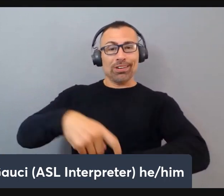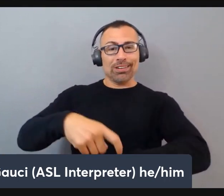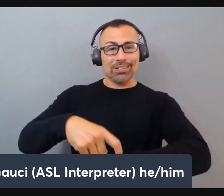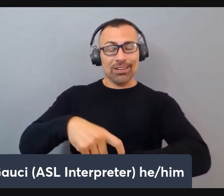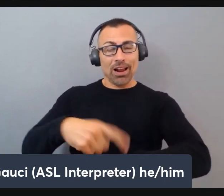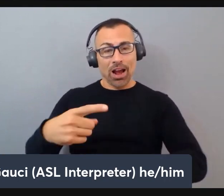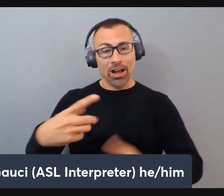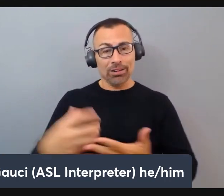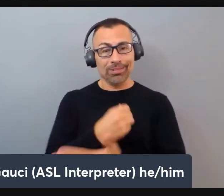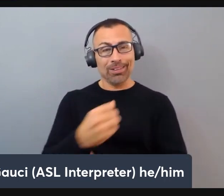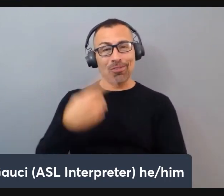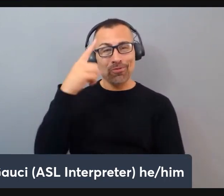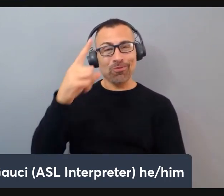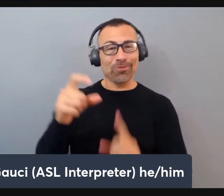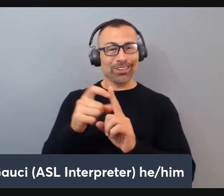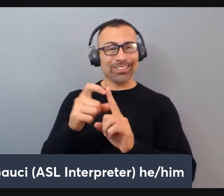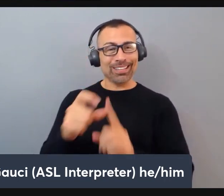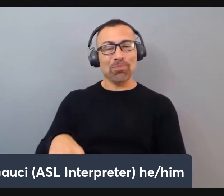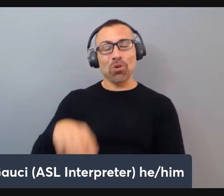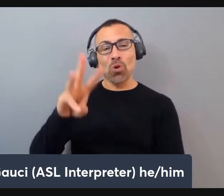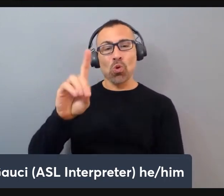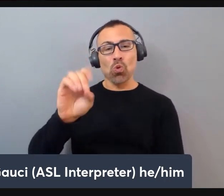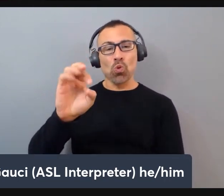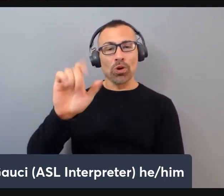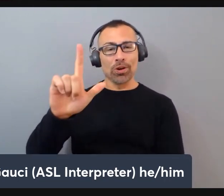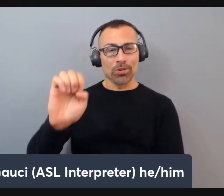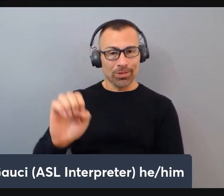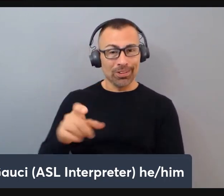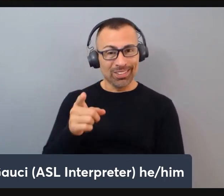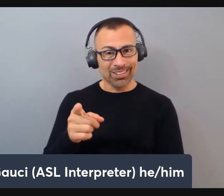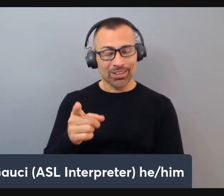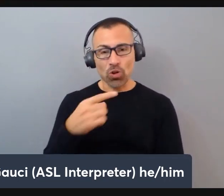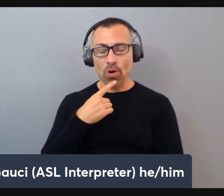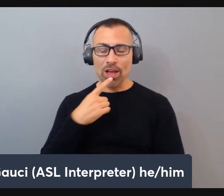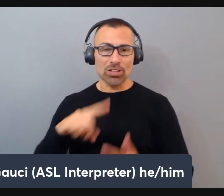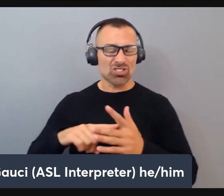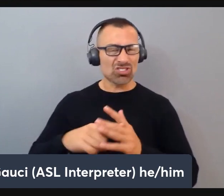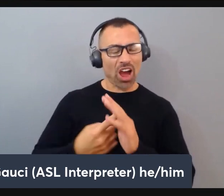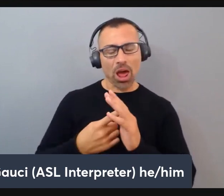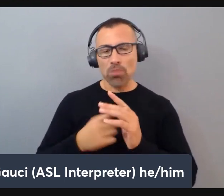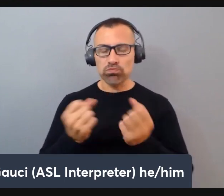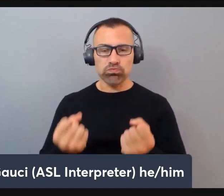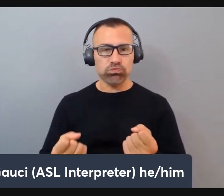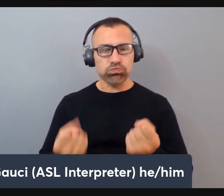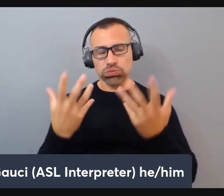of that, right? - Yeah. It felt like it blew up out of nowhere and it was everywhere across the internet for a while.